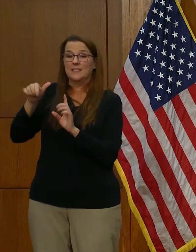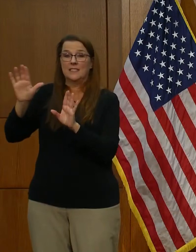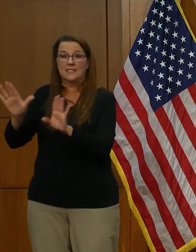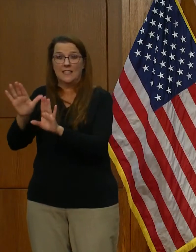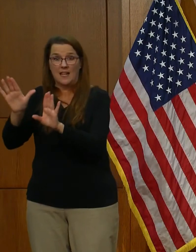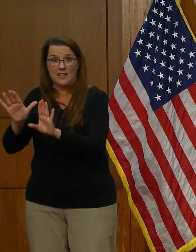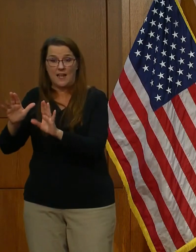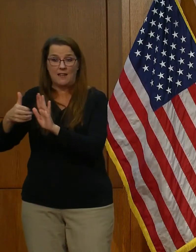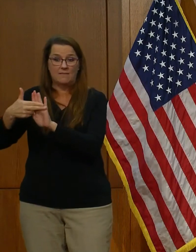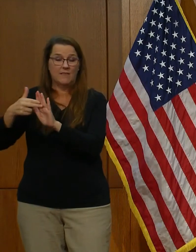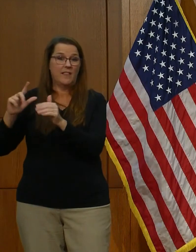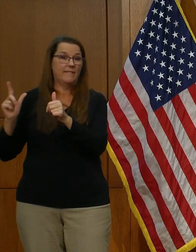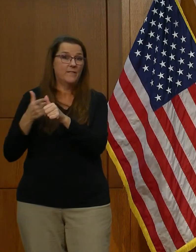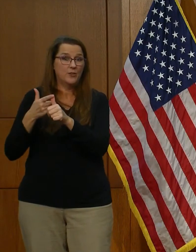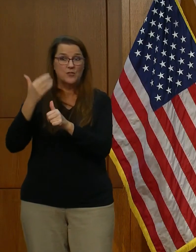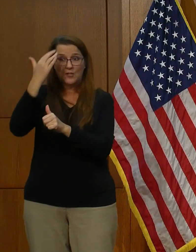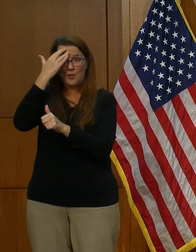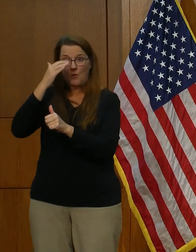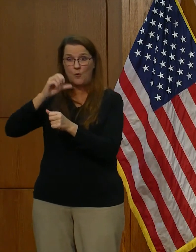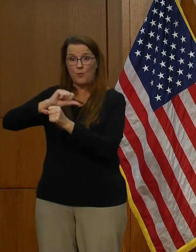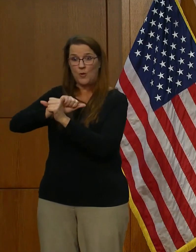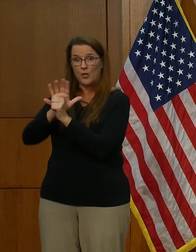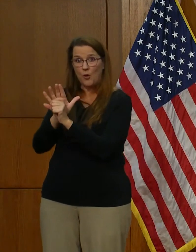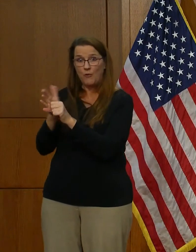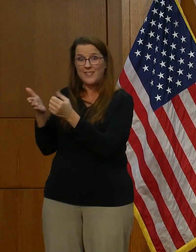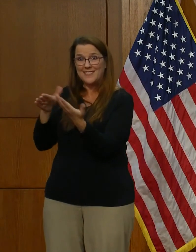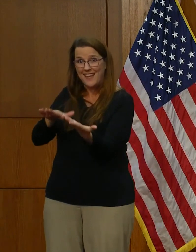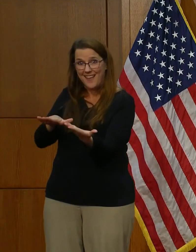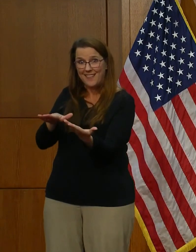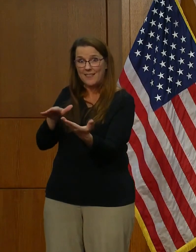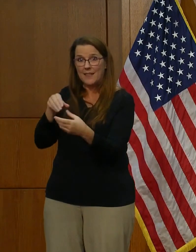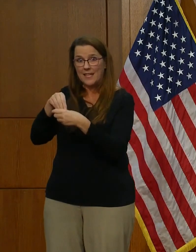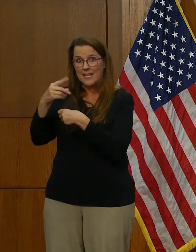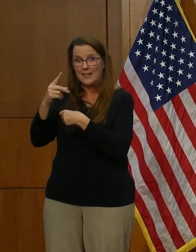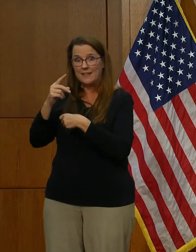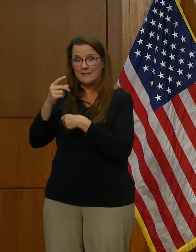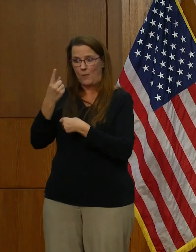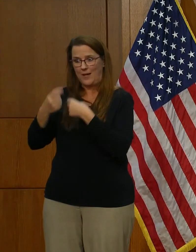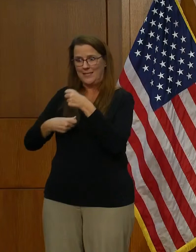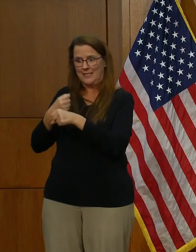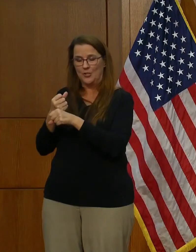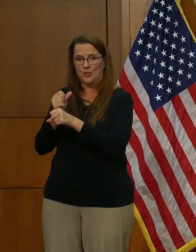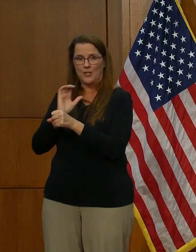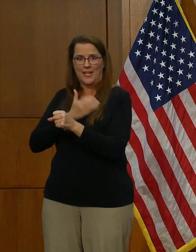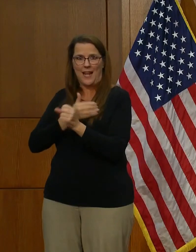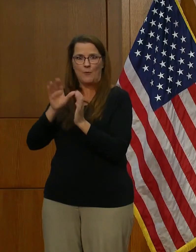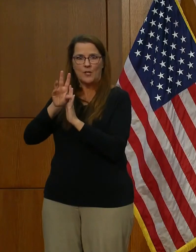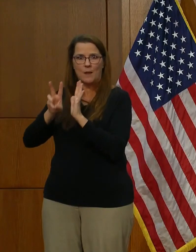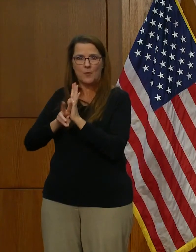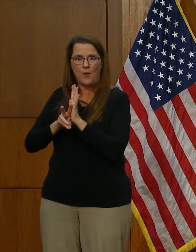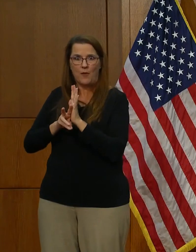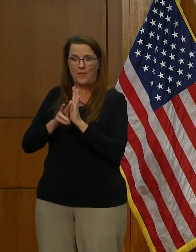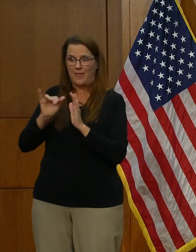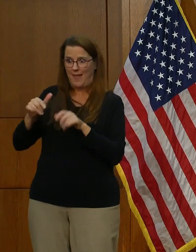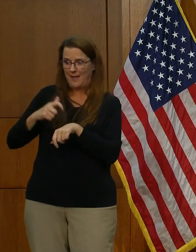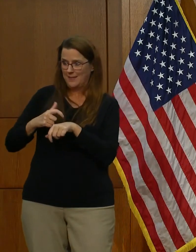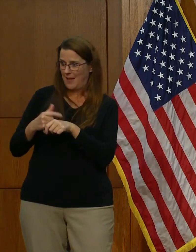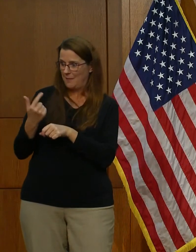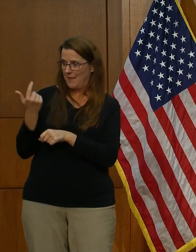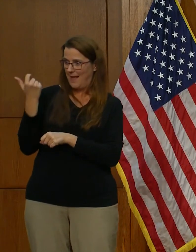COMING SUNDAY MARCH, THE 14TH WILL MARK THE FIRST KNOWN COVID